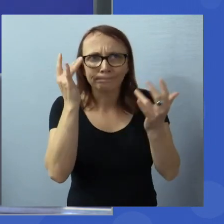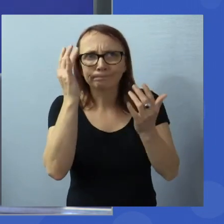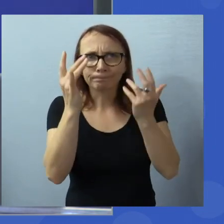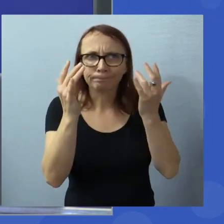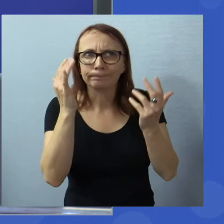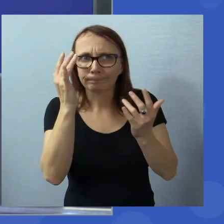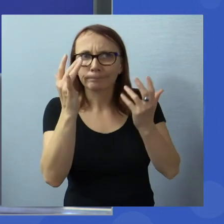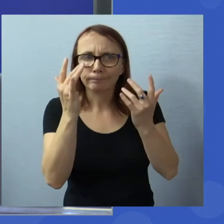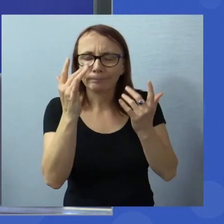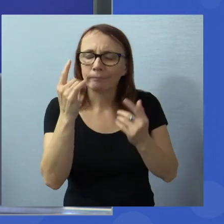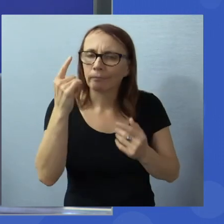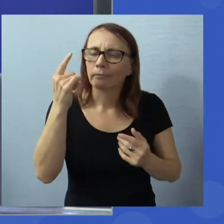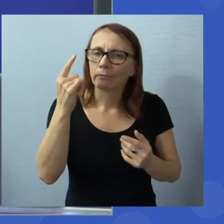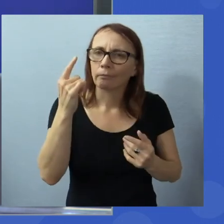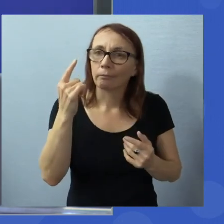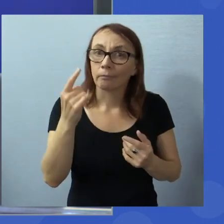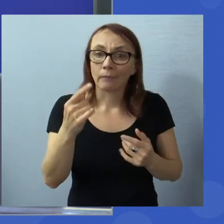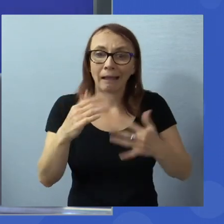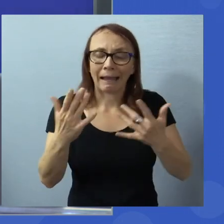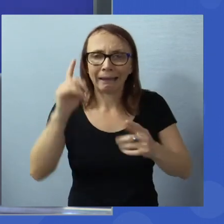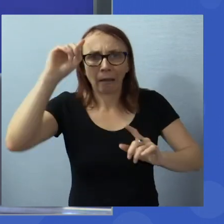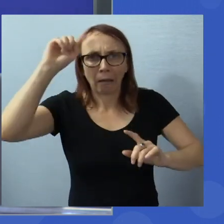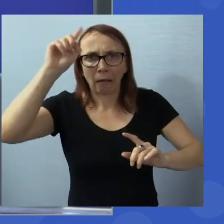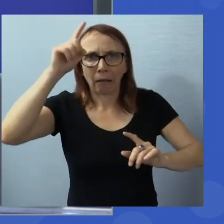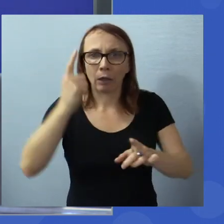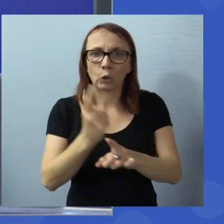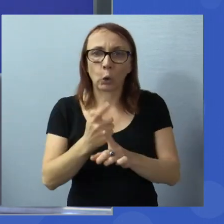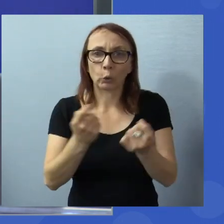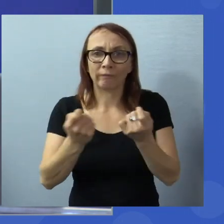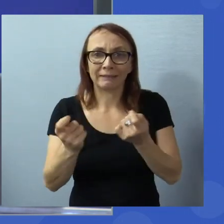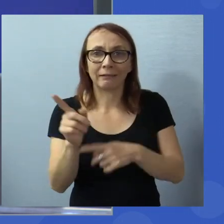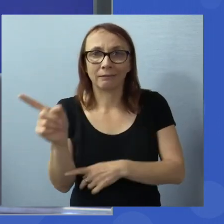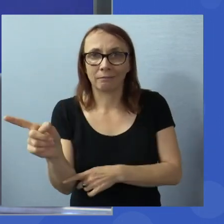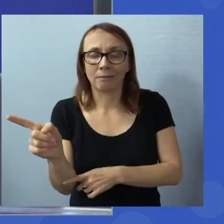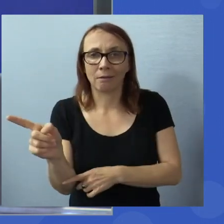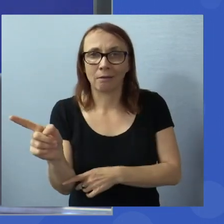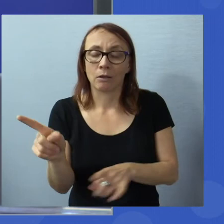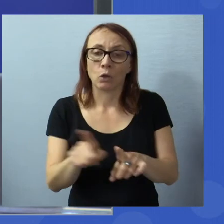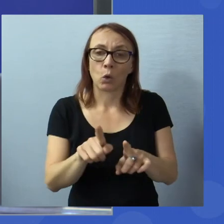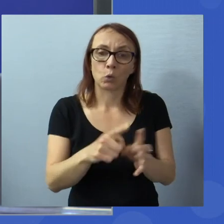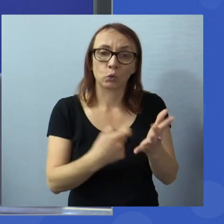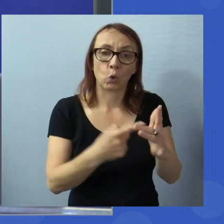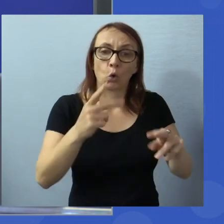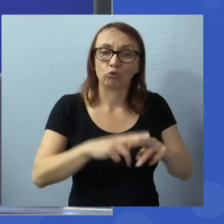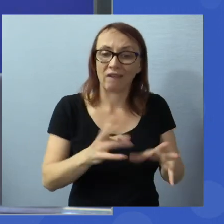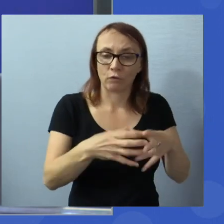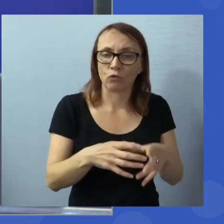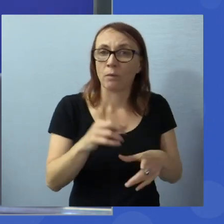points via the facilitators will have the reference group as well and obviously witness on the end of a poner end of an email so just get in touch